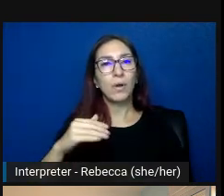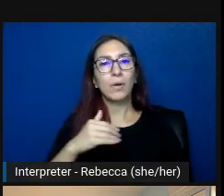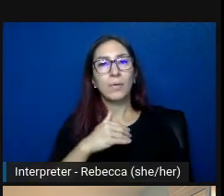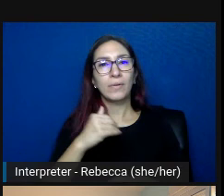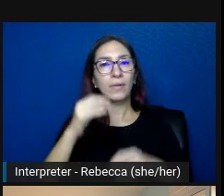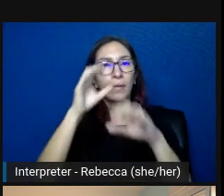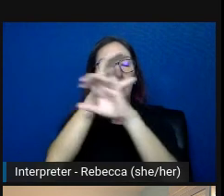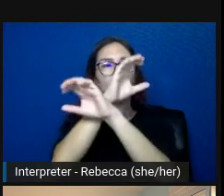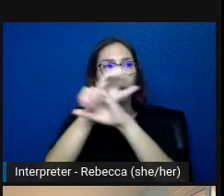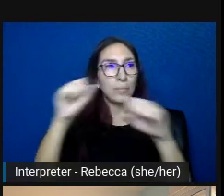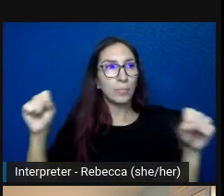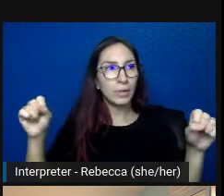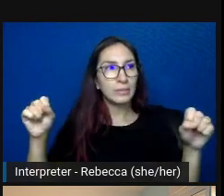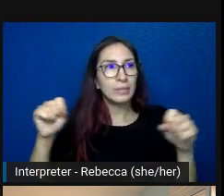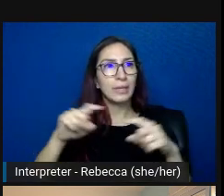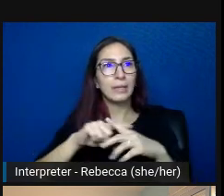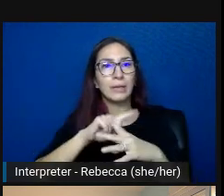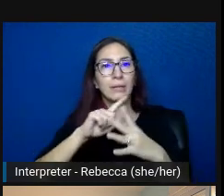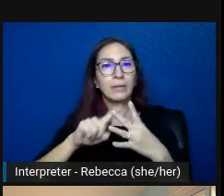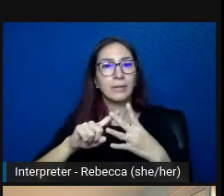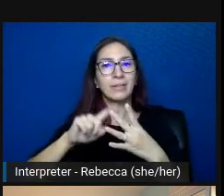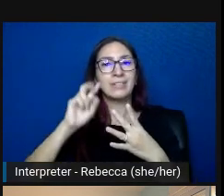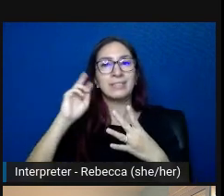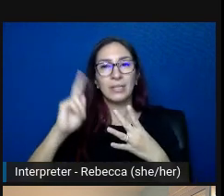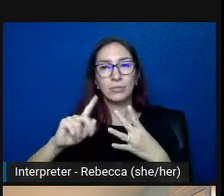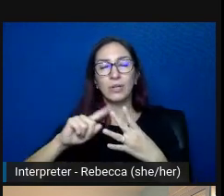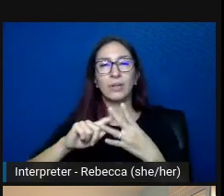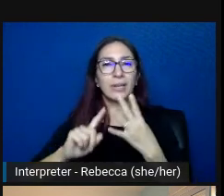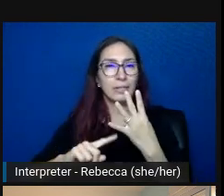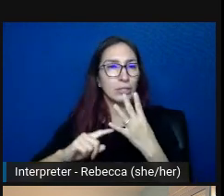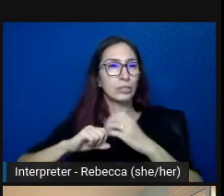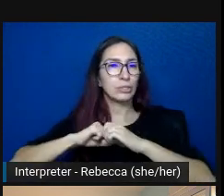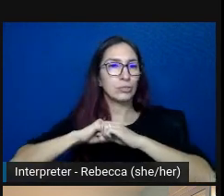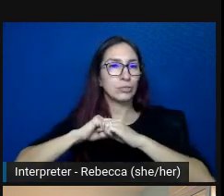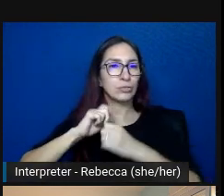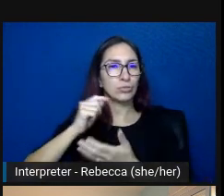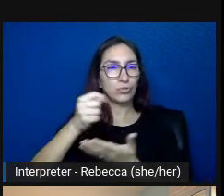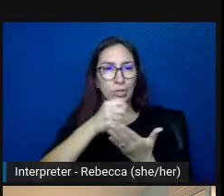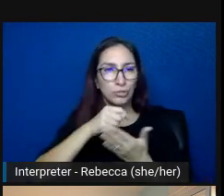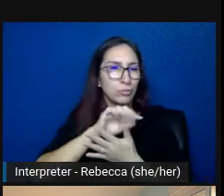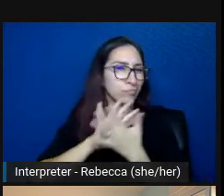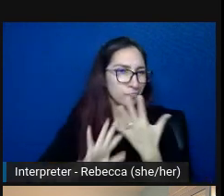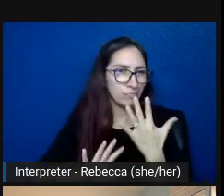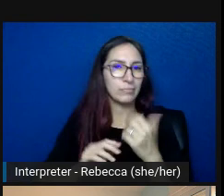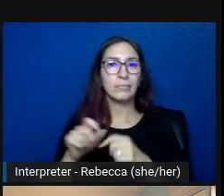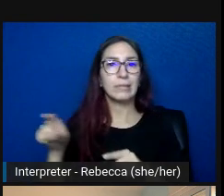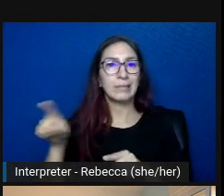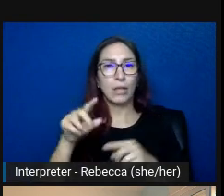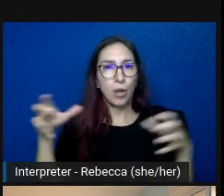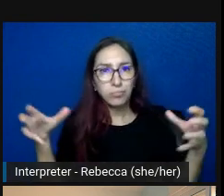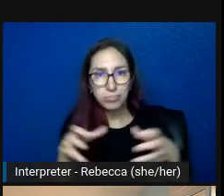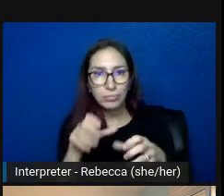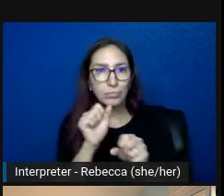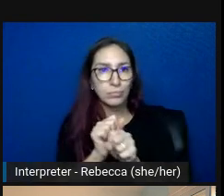and secretary, and all the working department leaders